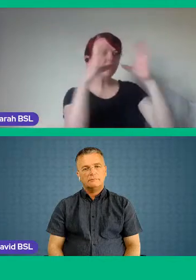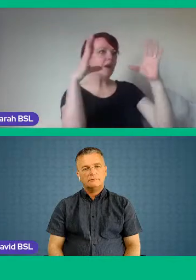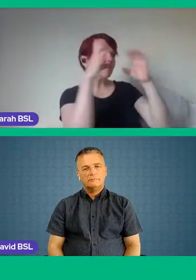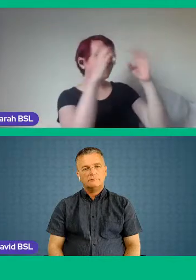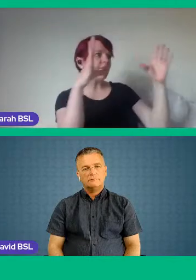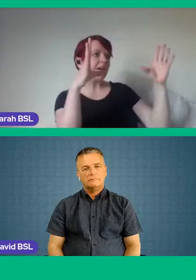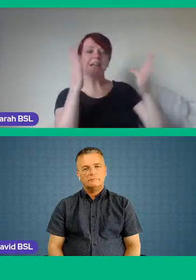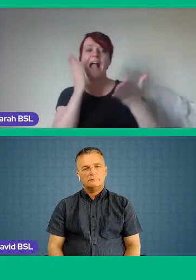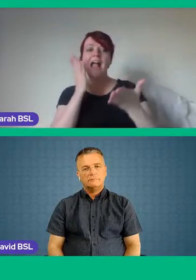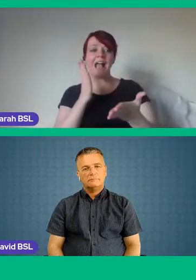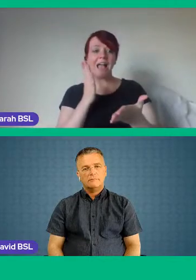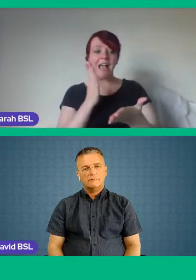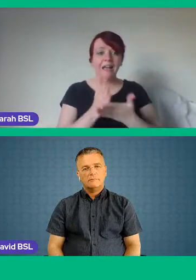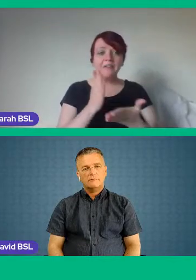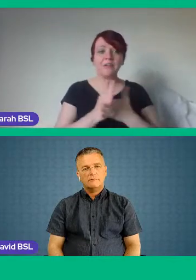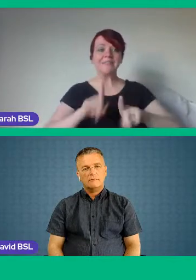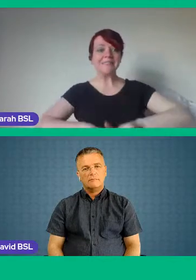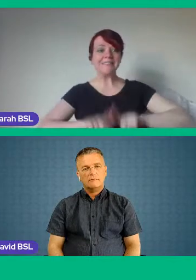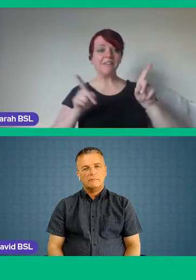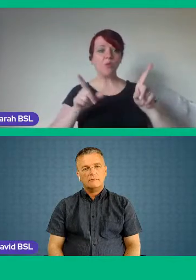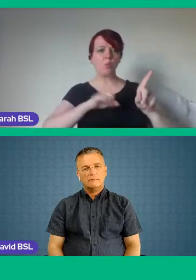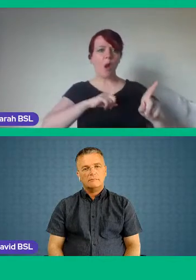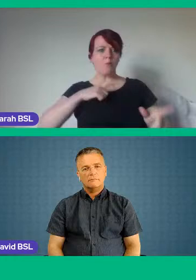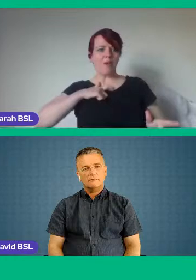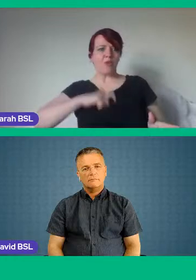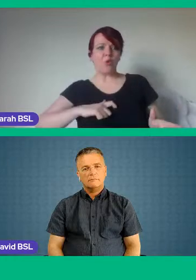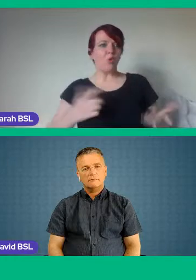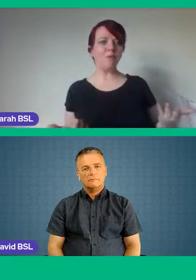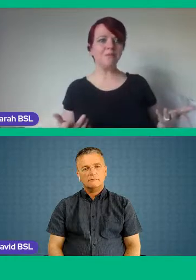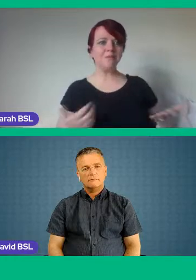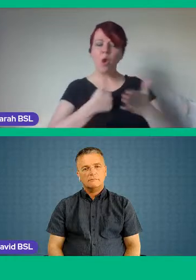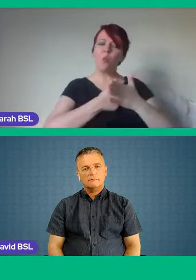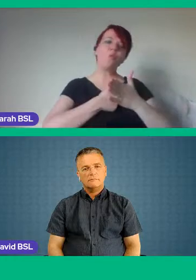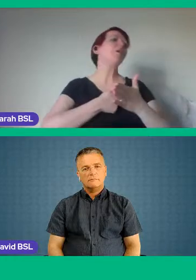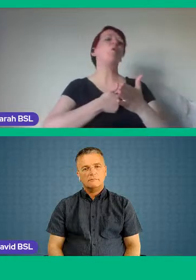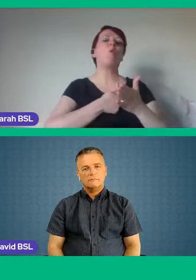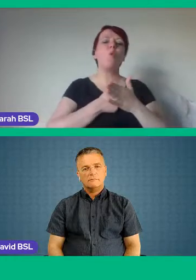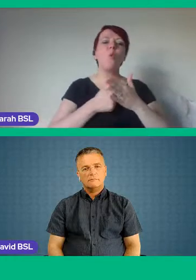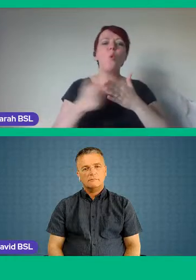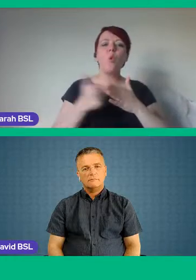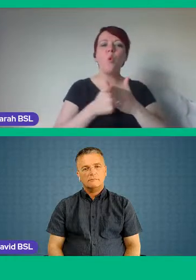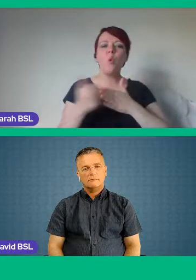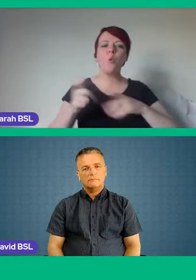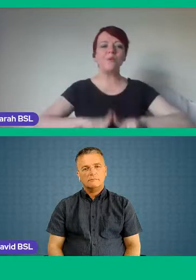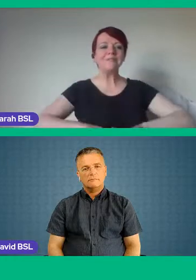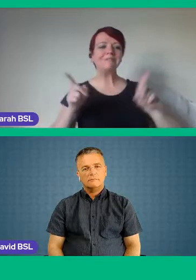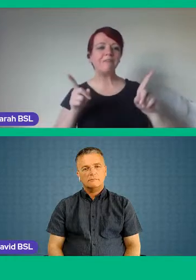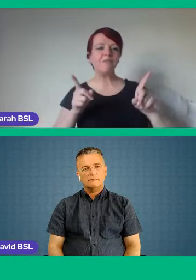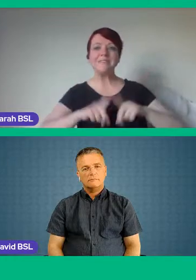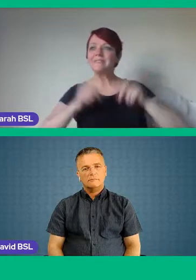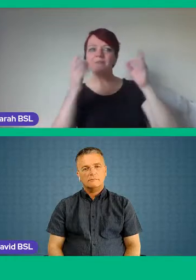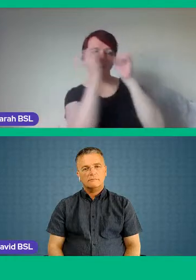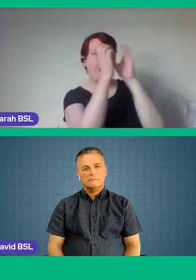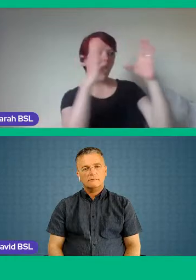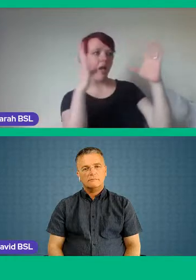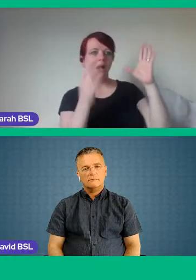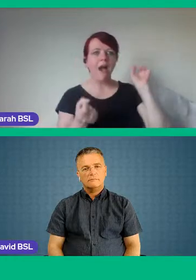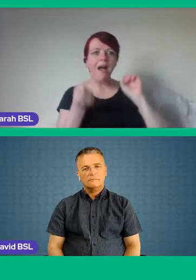It has to be different each time, because we are humans, and we are all different and we come with different ideas.